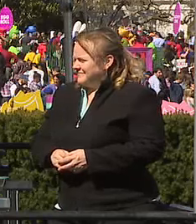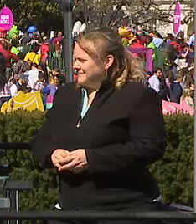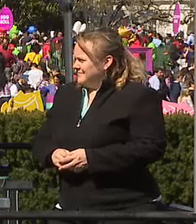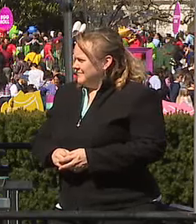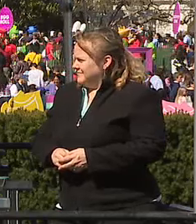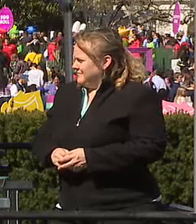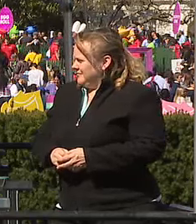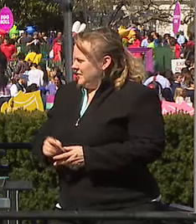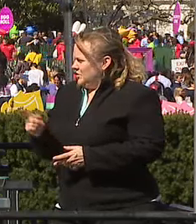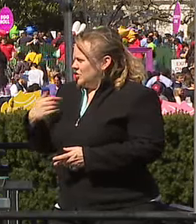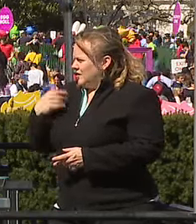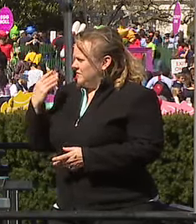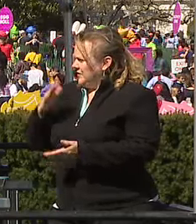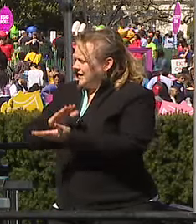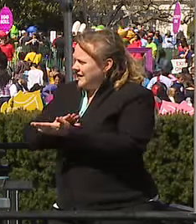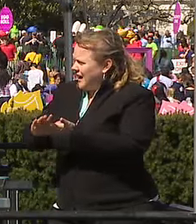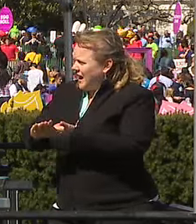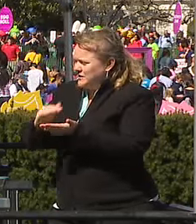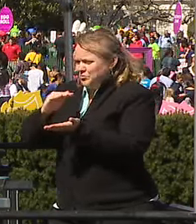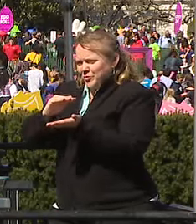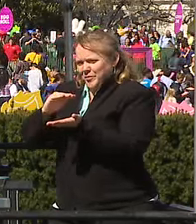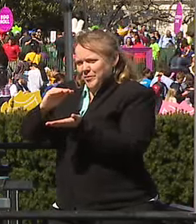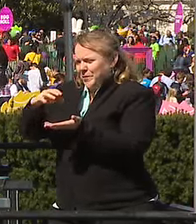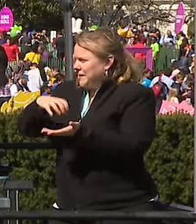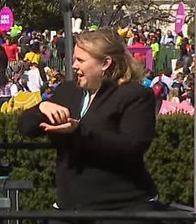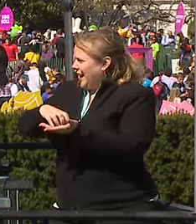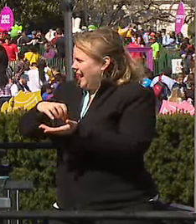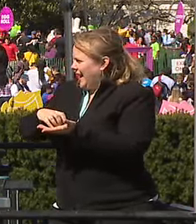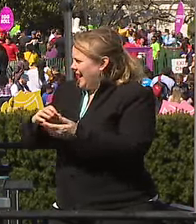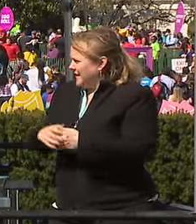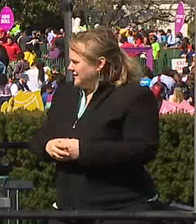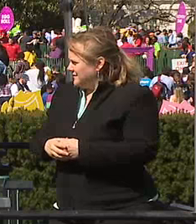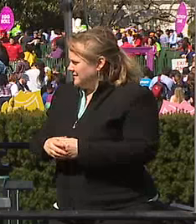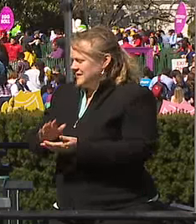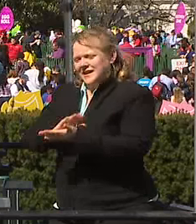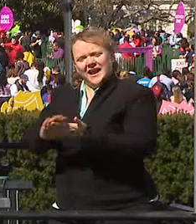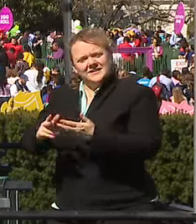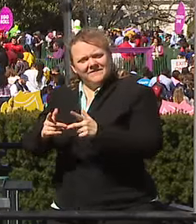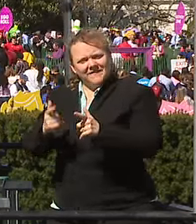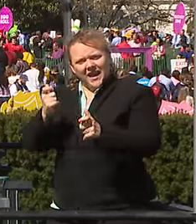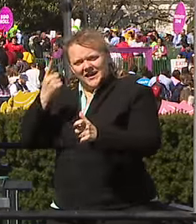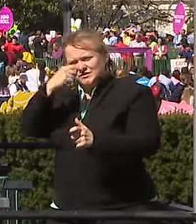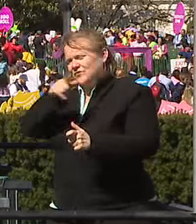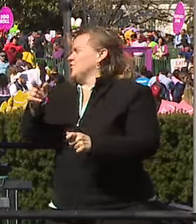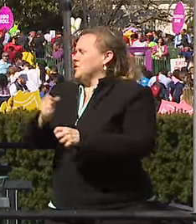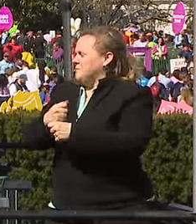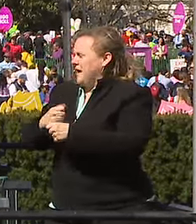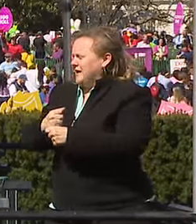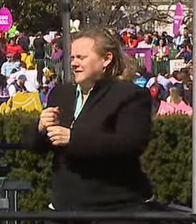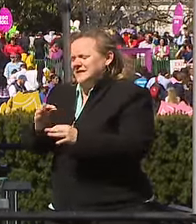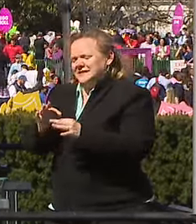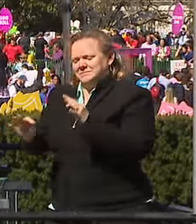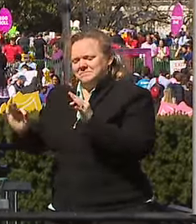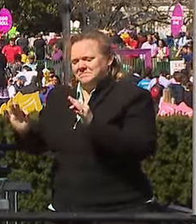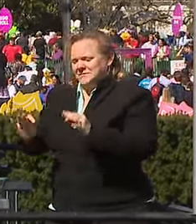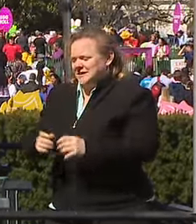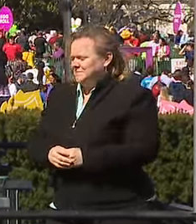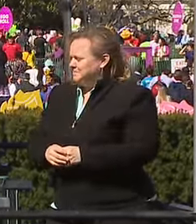So, you should be left with this beautiful layered cake, just like this, and it's a quick cake that you can make really simply, right? Good job, guys.